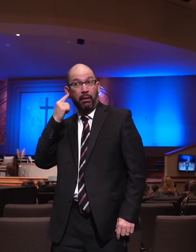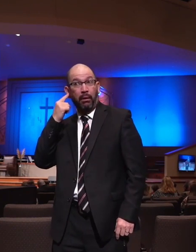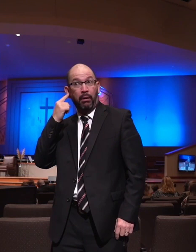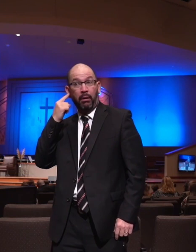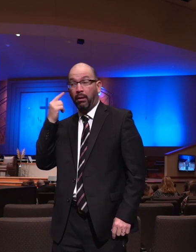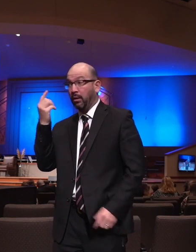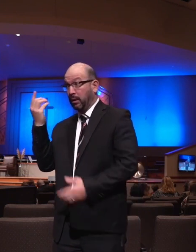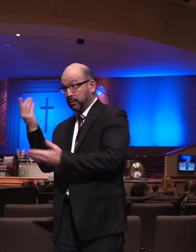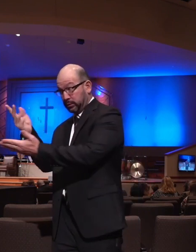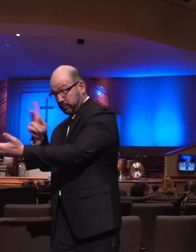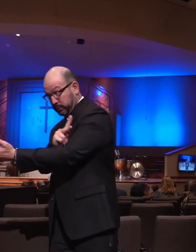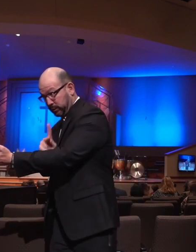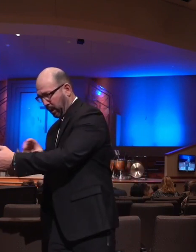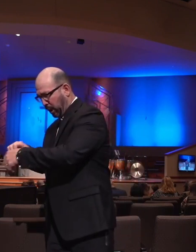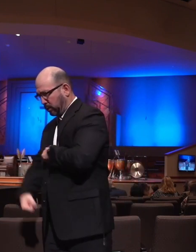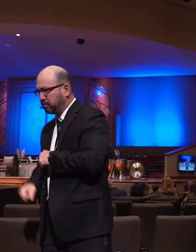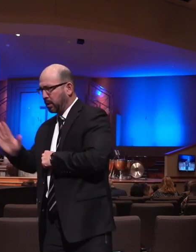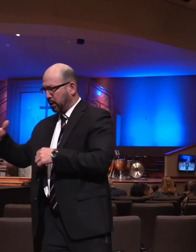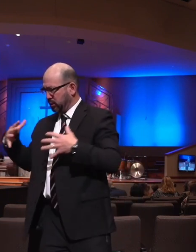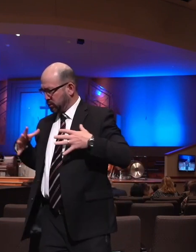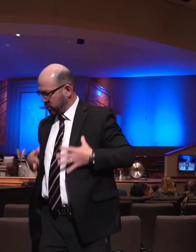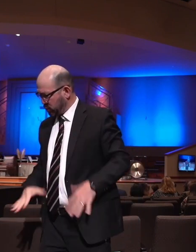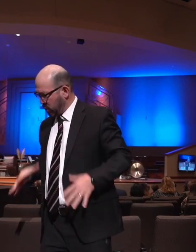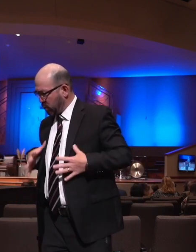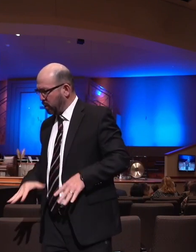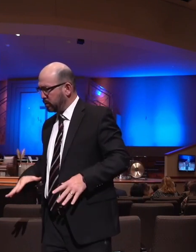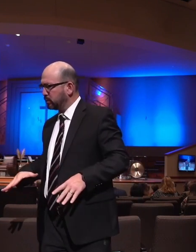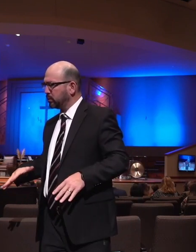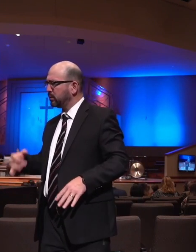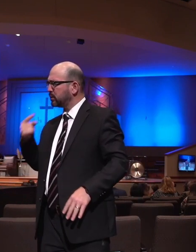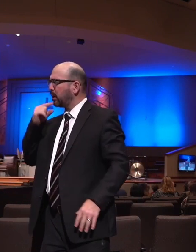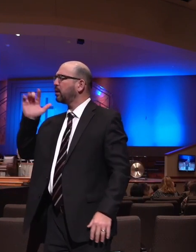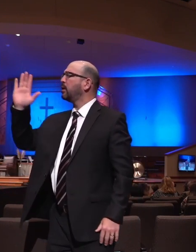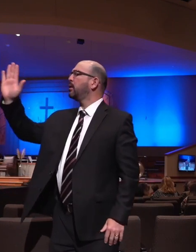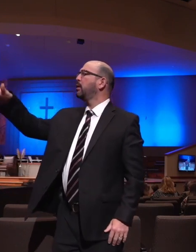king of Israel had rent his clothes that he sent to the kings saying wherefore